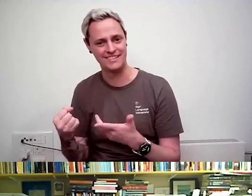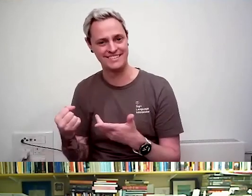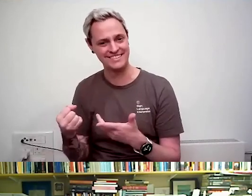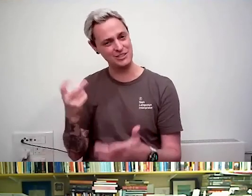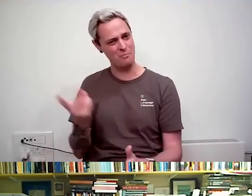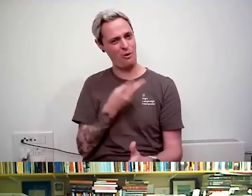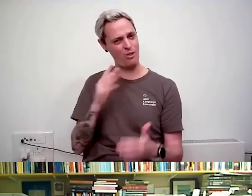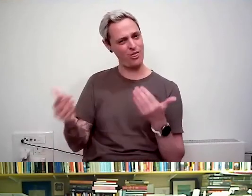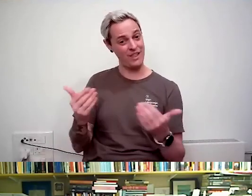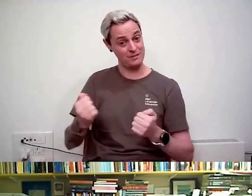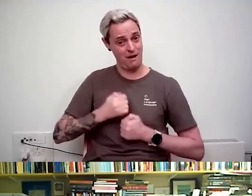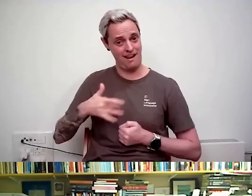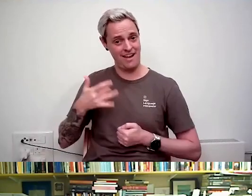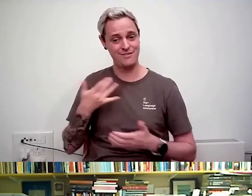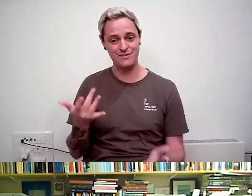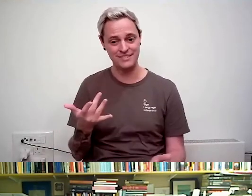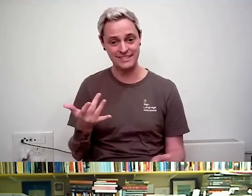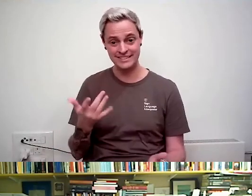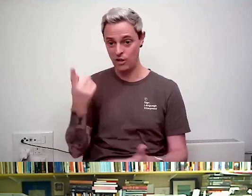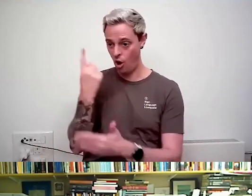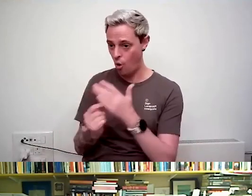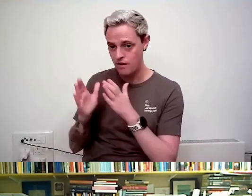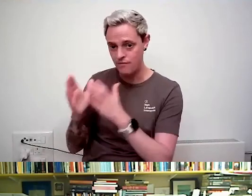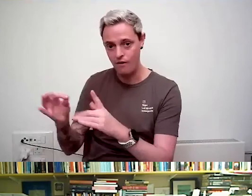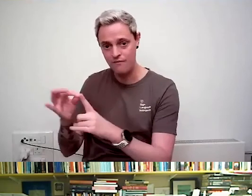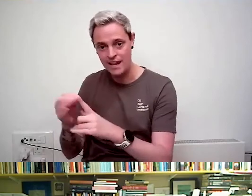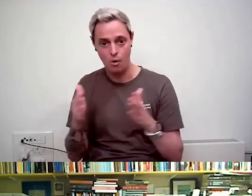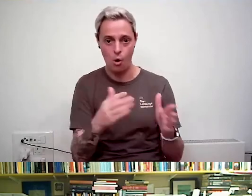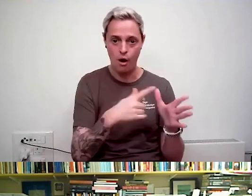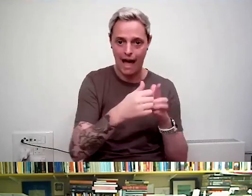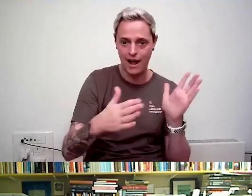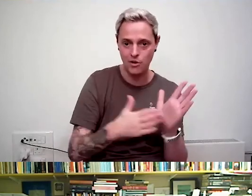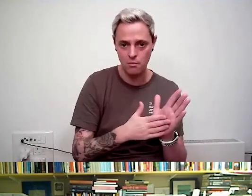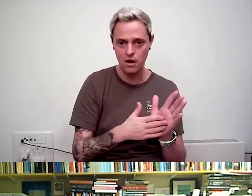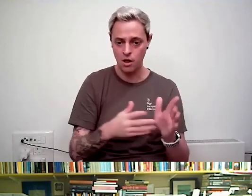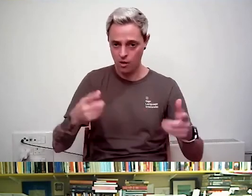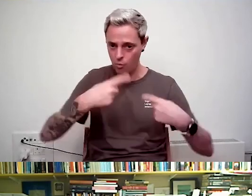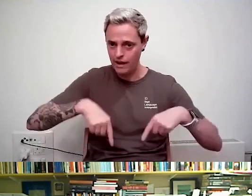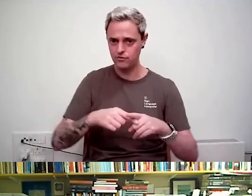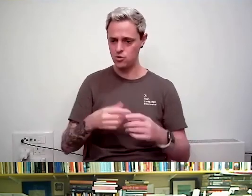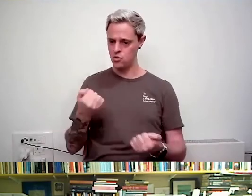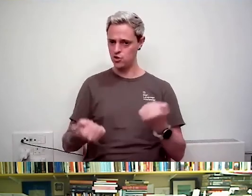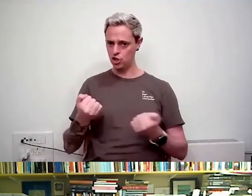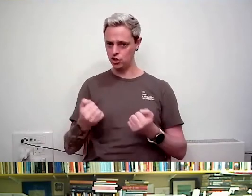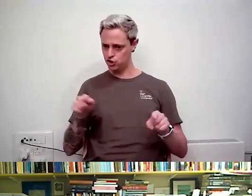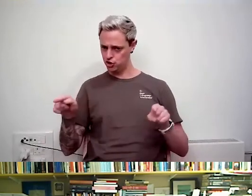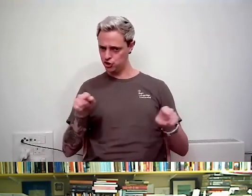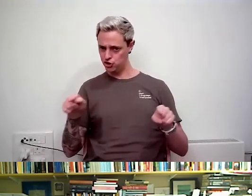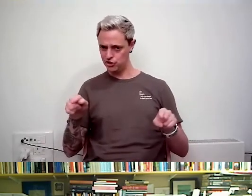It's not anything unique to Philip or Adam that we have to make those sorts of judgements. Yeah.